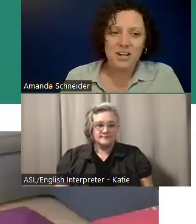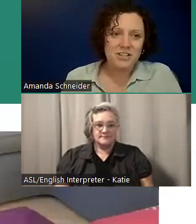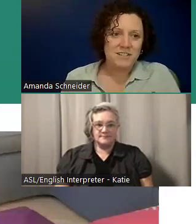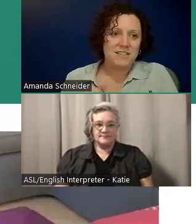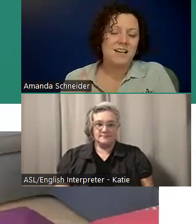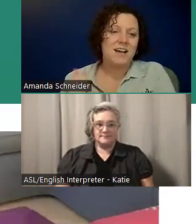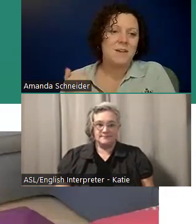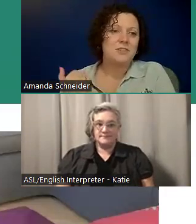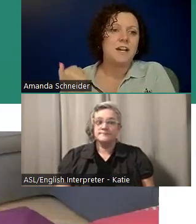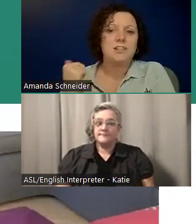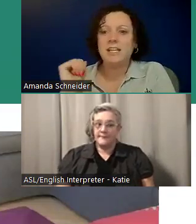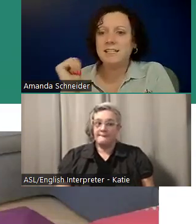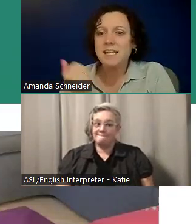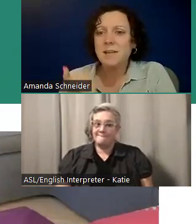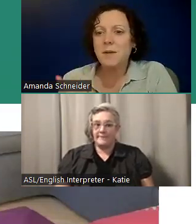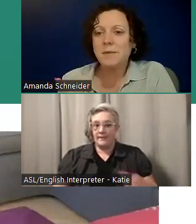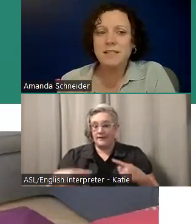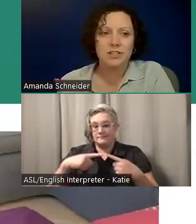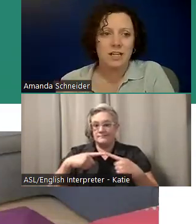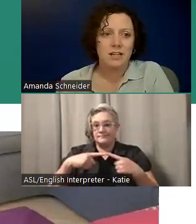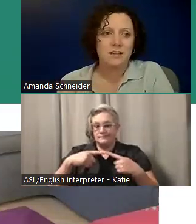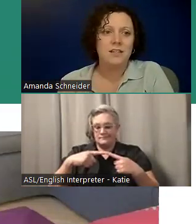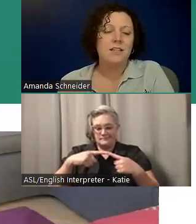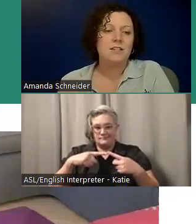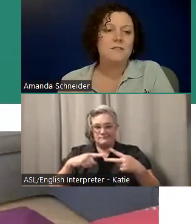So, the first, um, strategy is thinking about positioning.